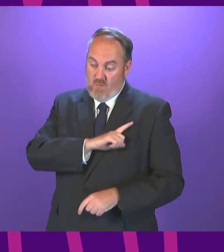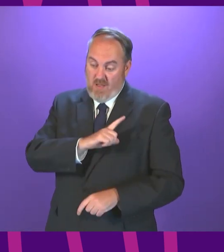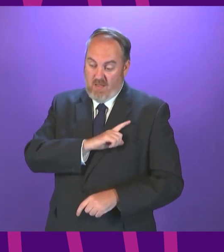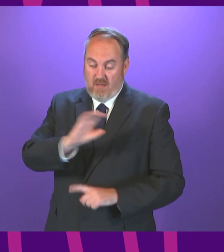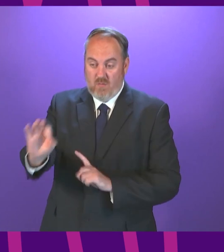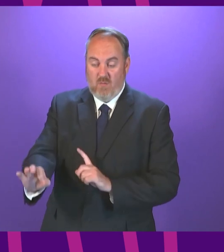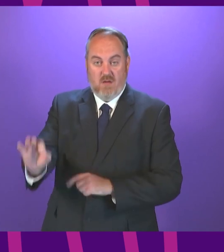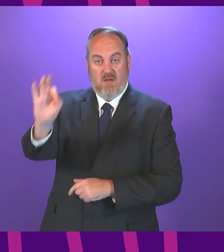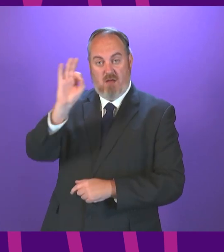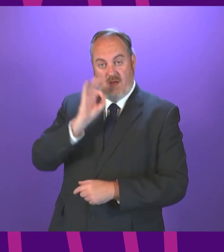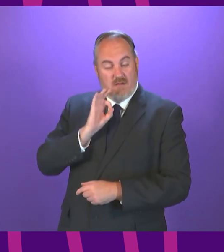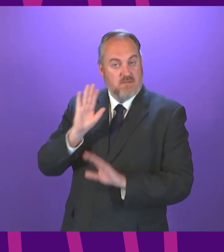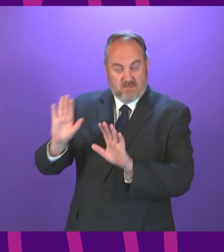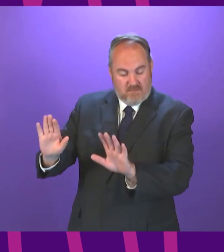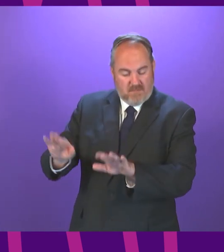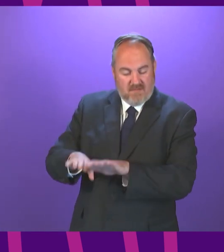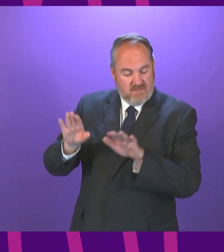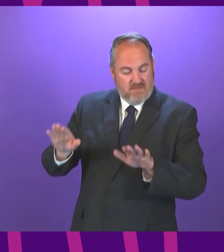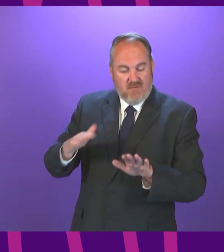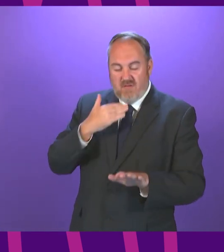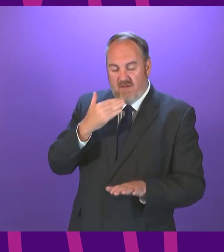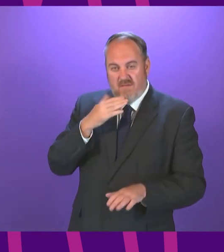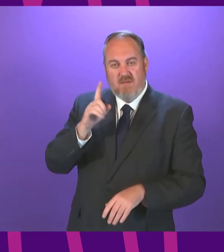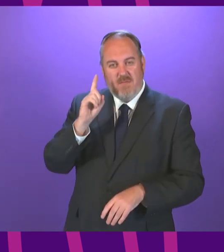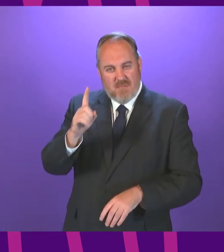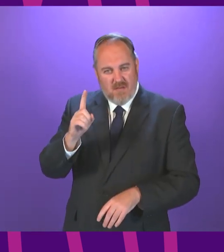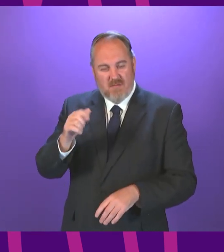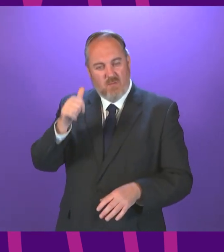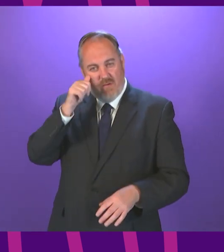I really do—that we should not be bothered about case numbers, because Covid is now mainly, but not